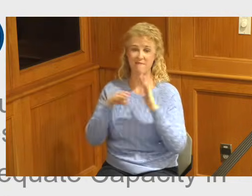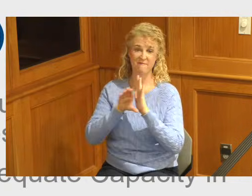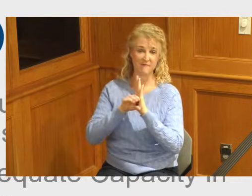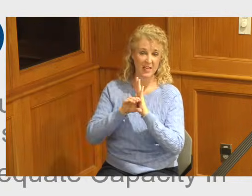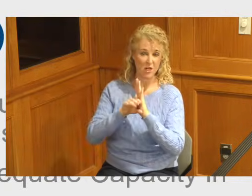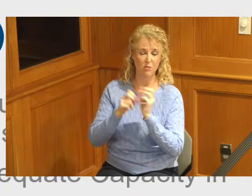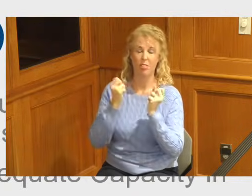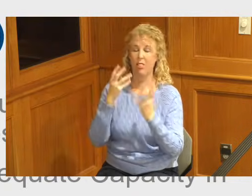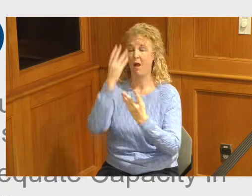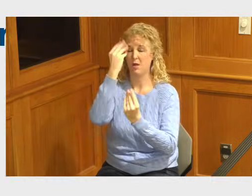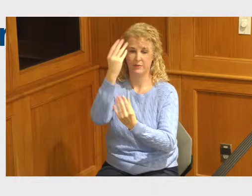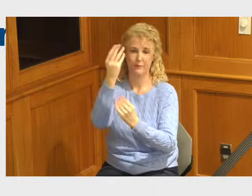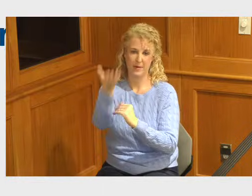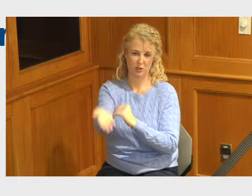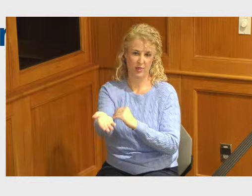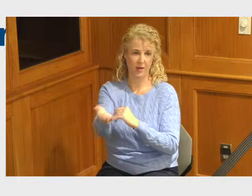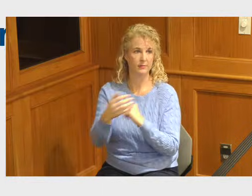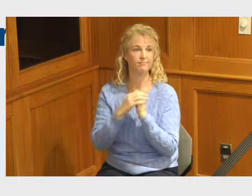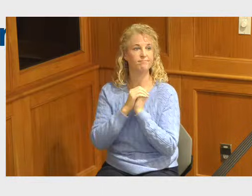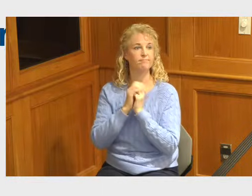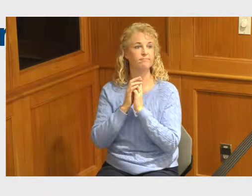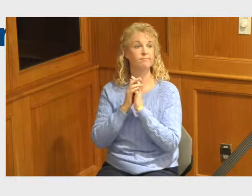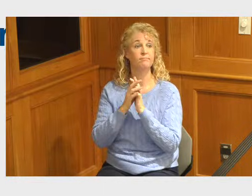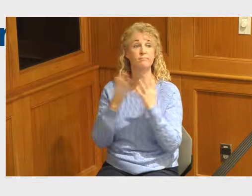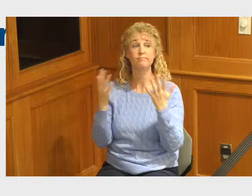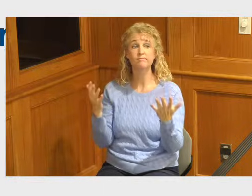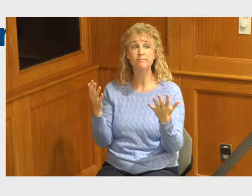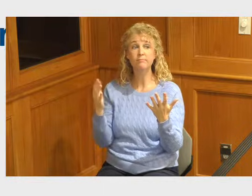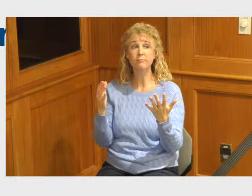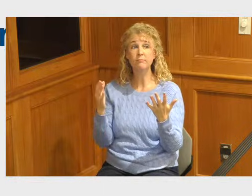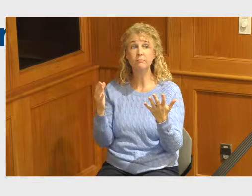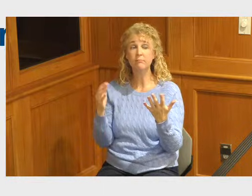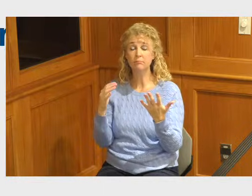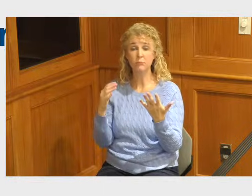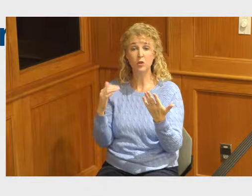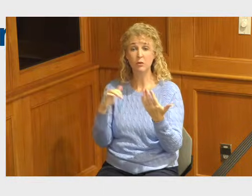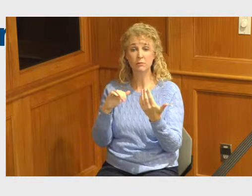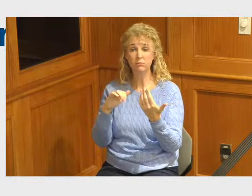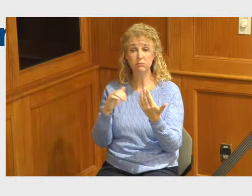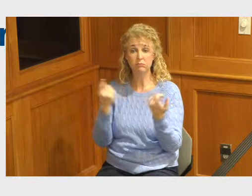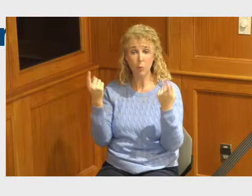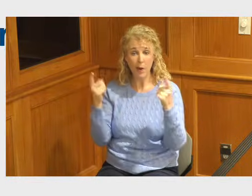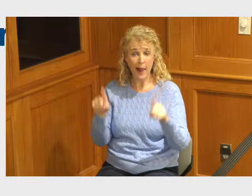of information. The components of the M MSDSBU program you're very familiar with. We've had